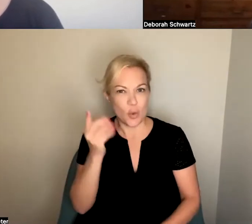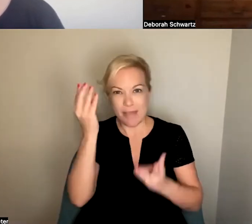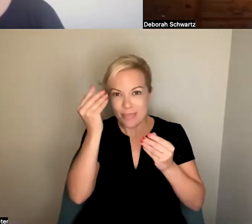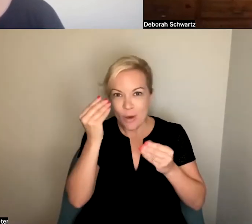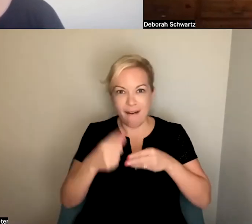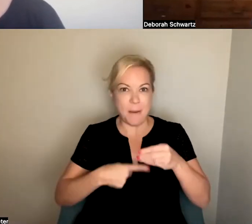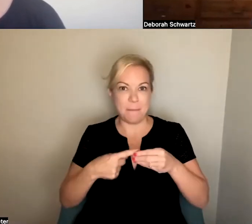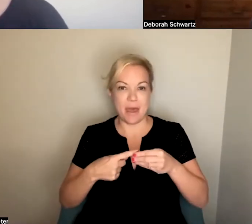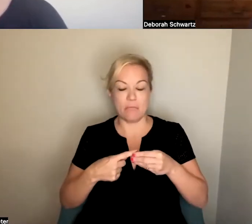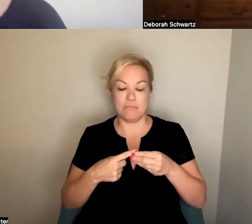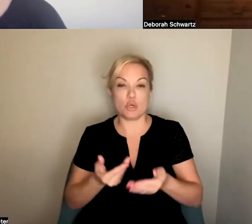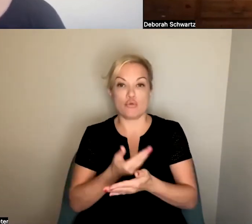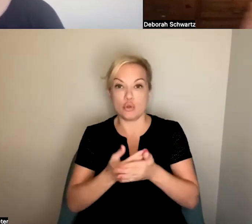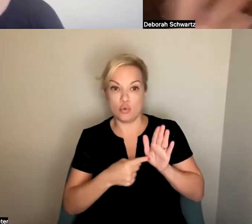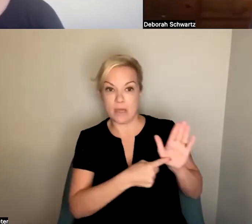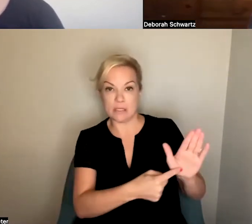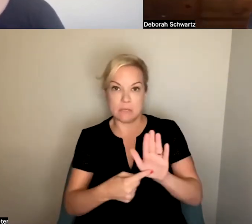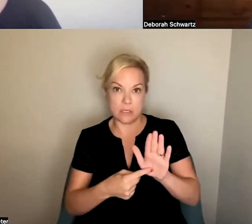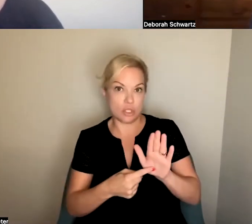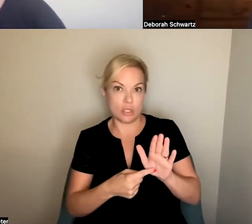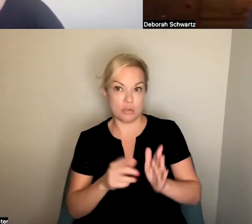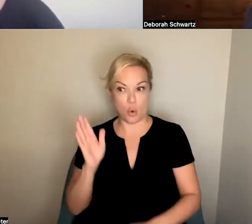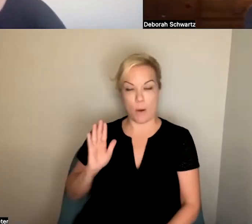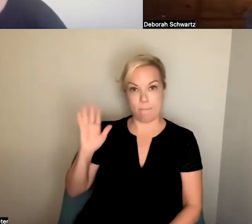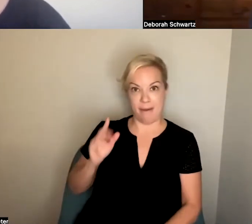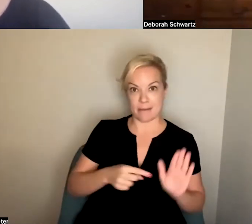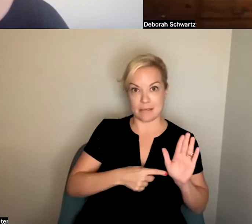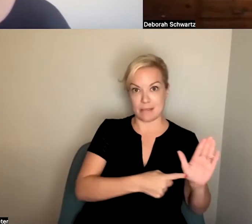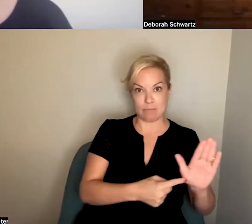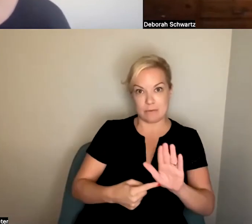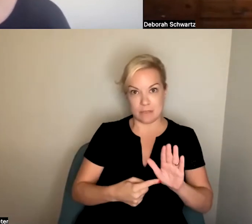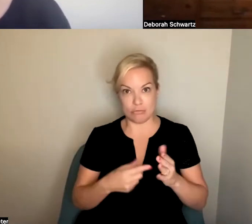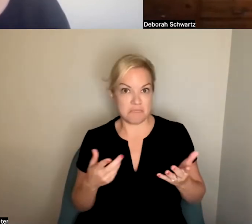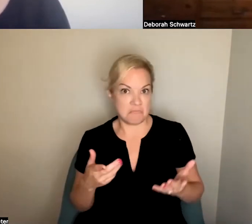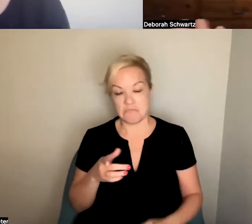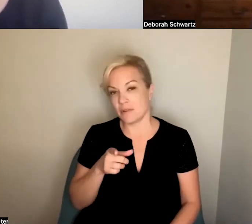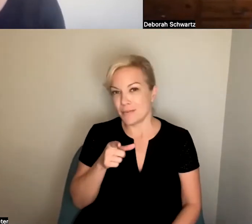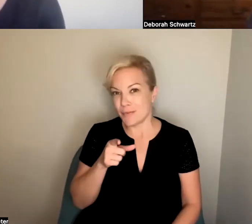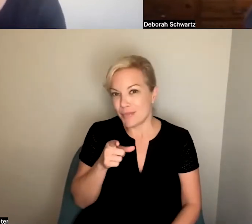exhibitions past or, you know, future that you could, that you would want to comment on.